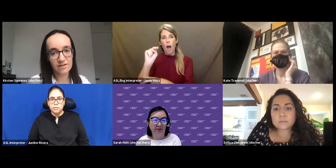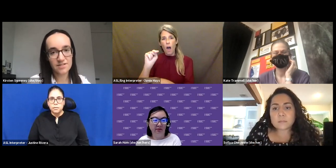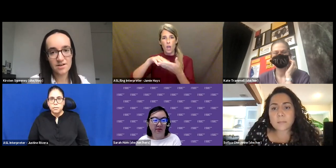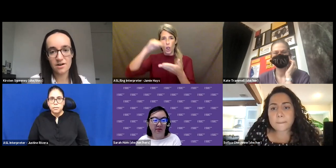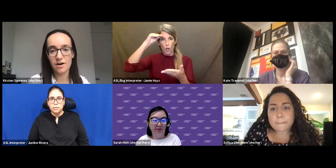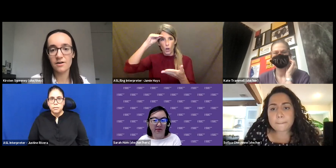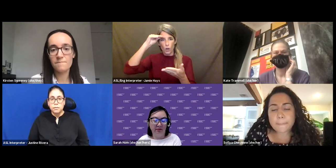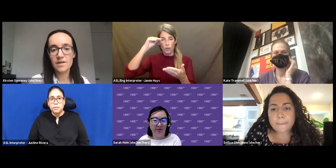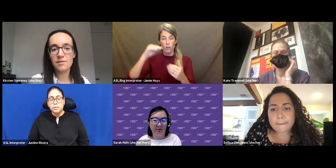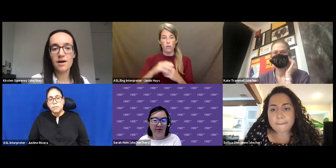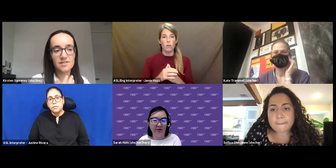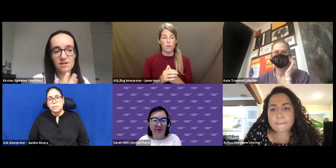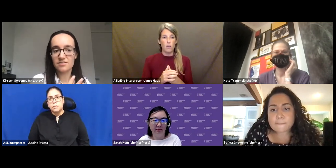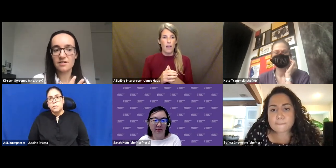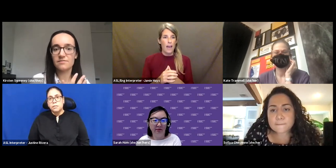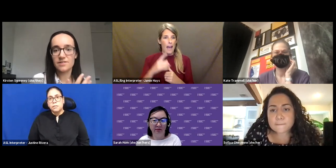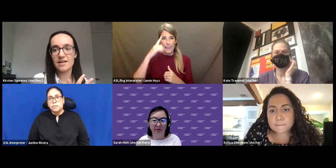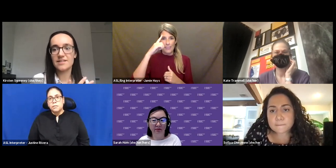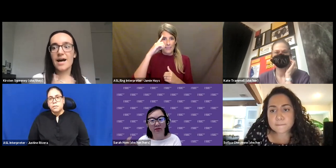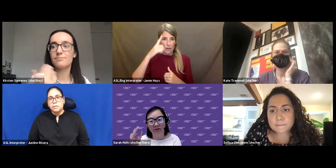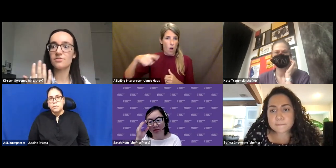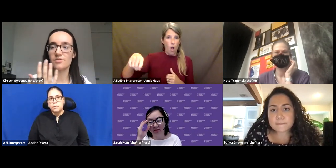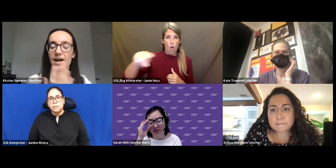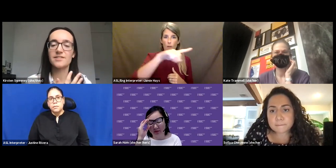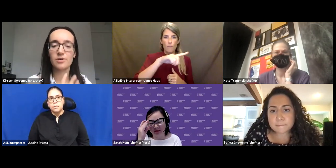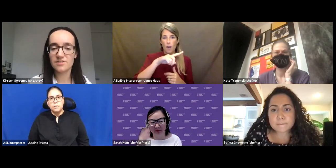of us here are positing ourselves as absolute experts